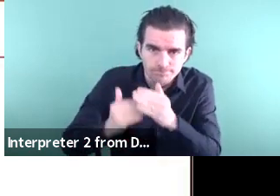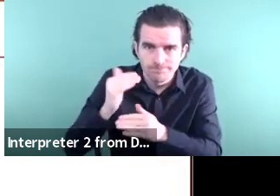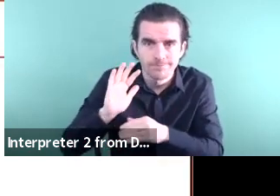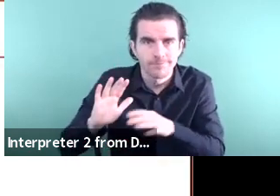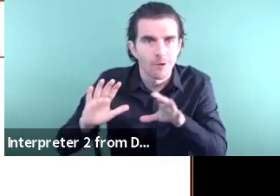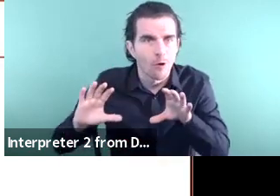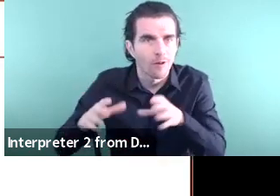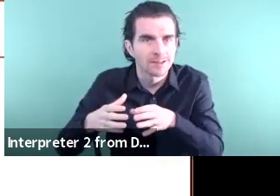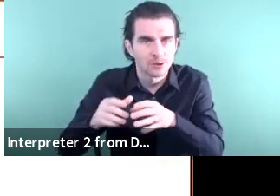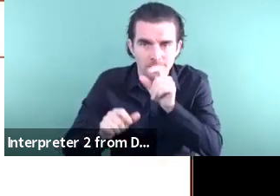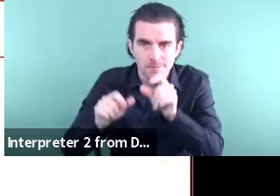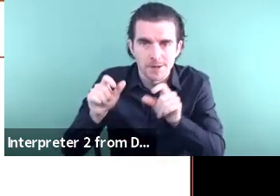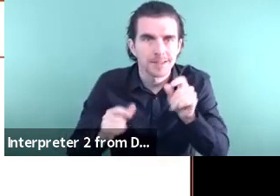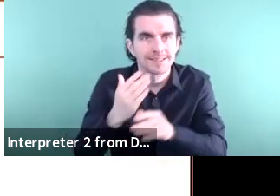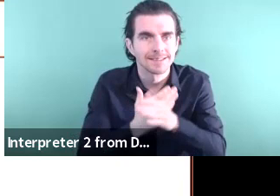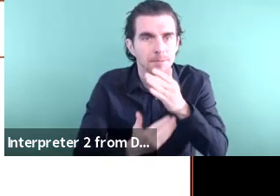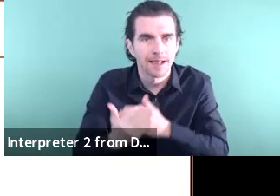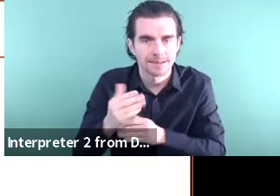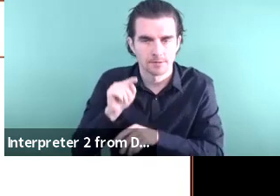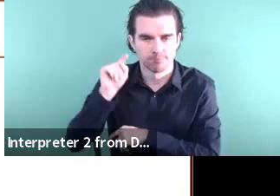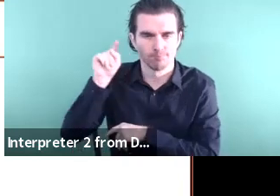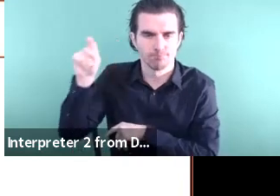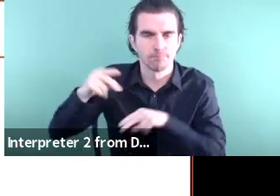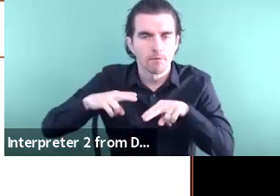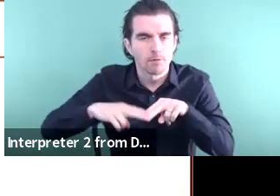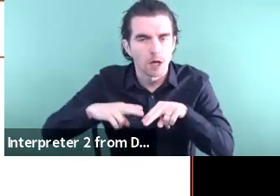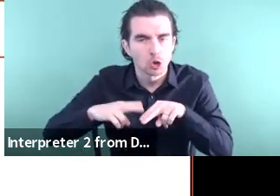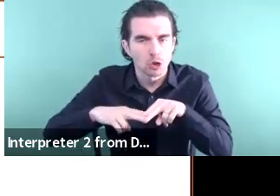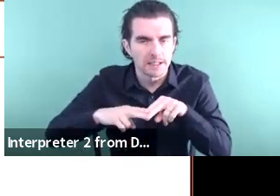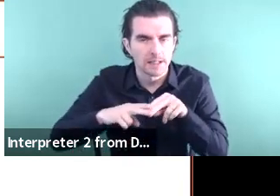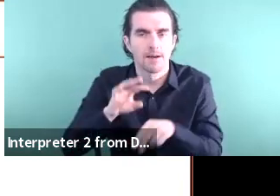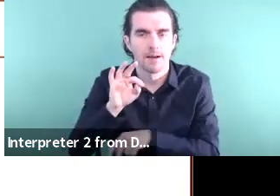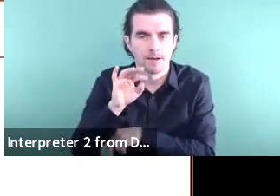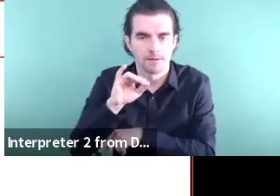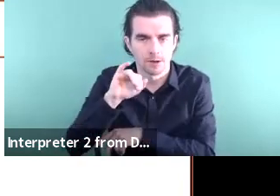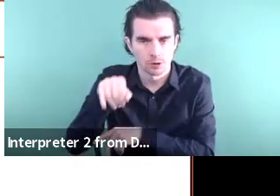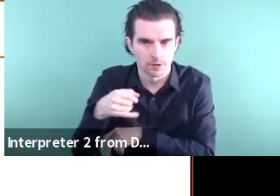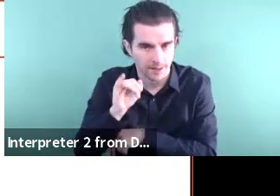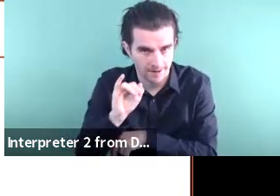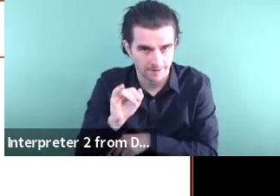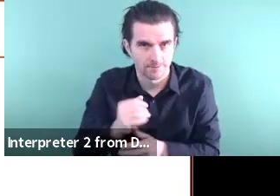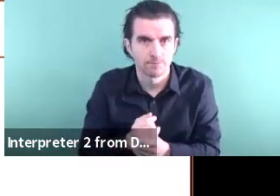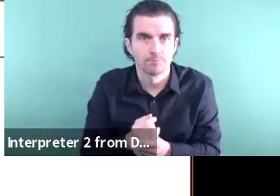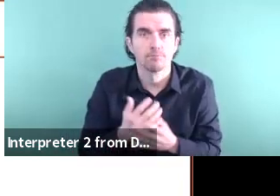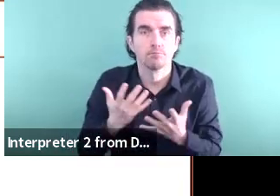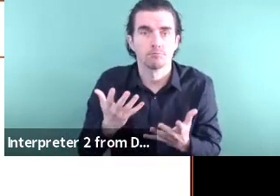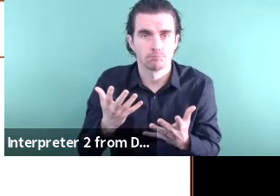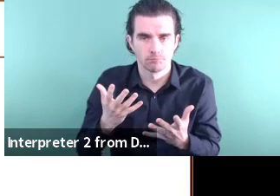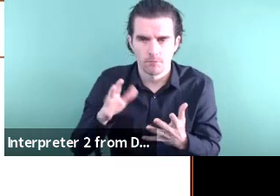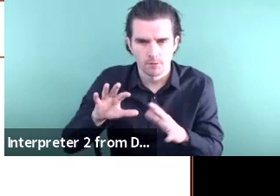So, in 2012, there was one major programme in Fiji which was the family assistance schemes,